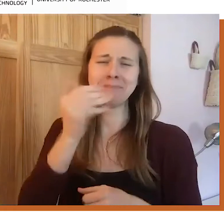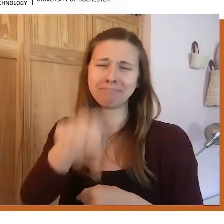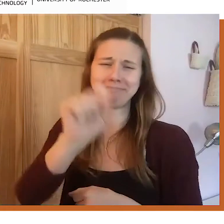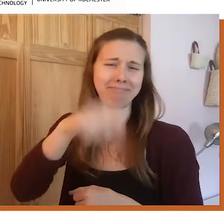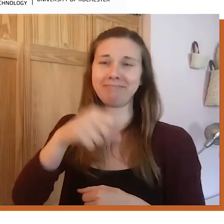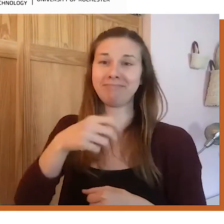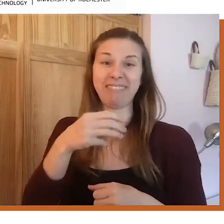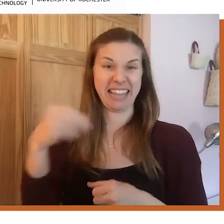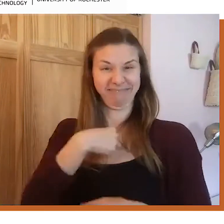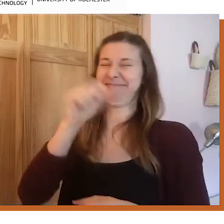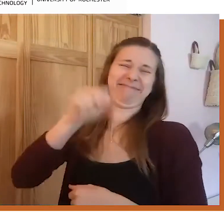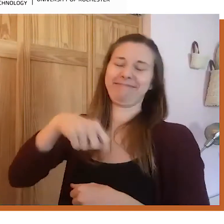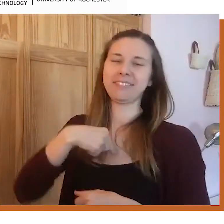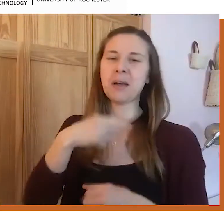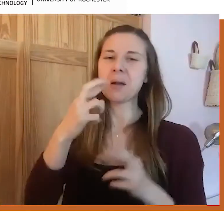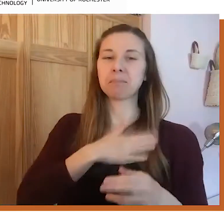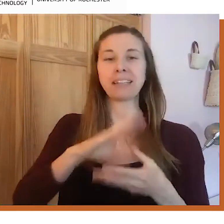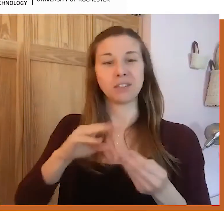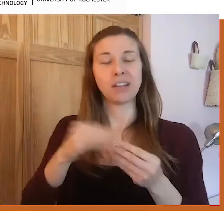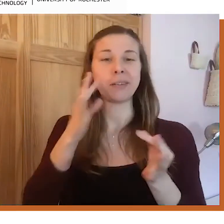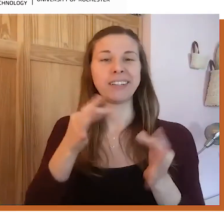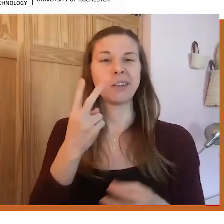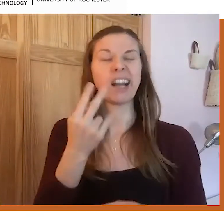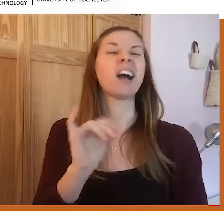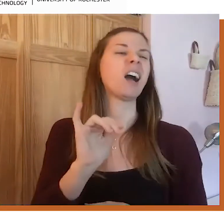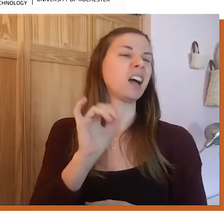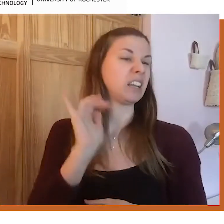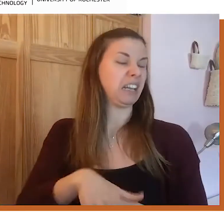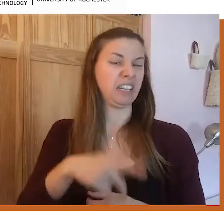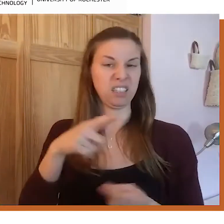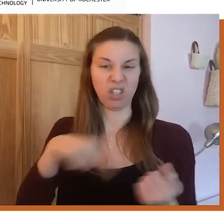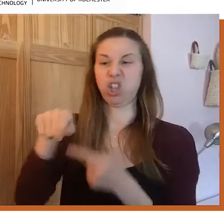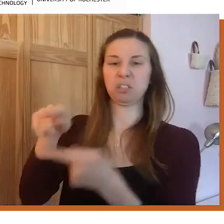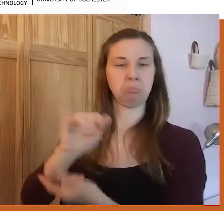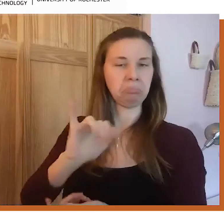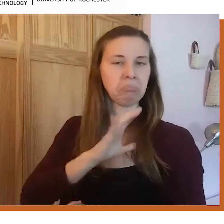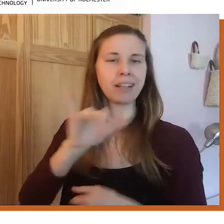Some people agree that the path, the journey is not linear, that it's all over the place.